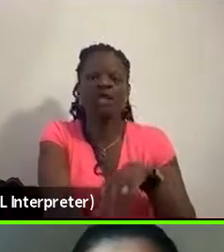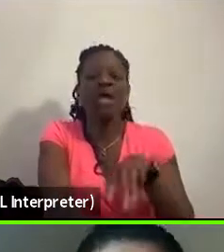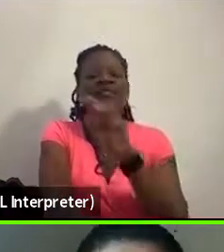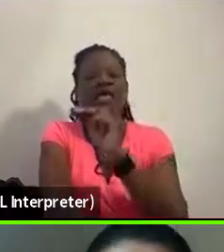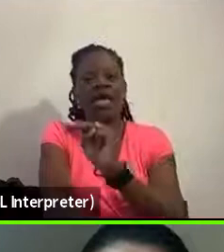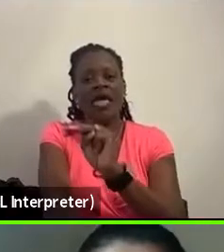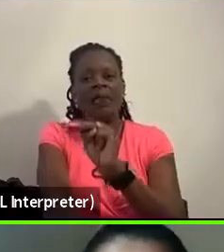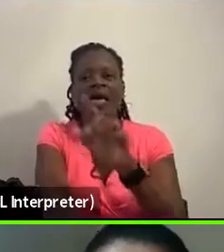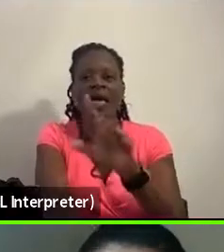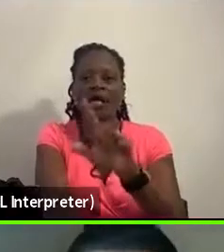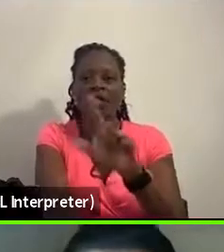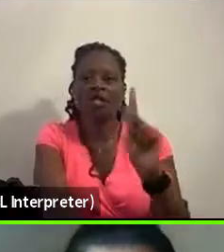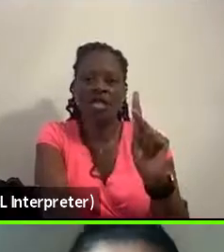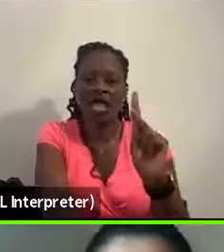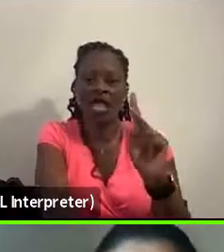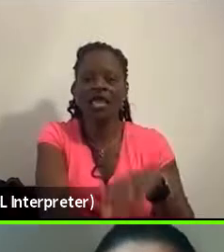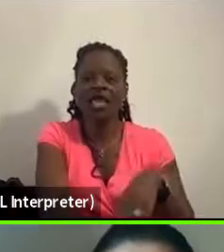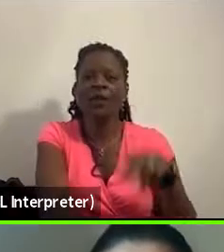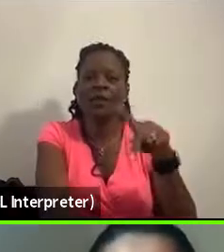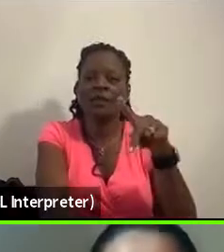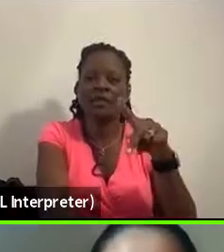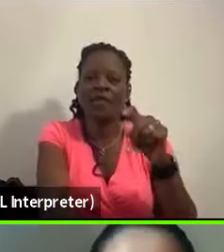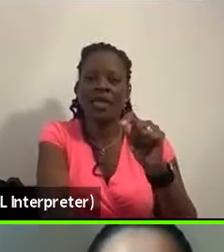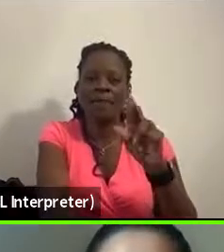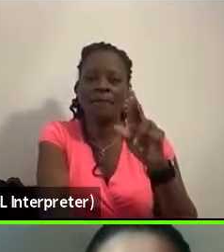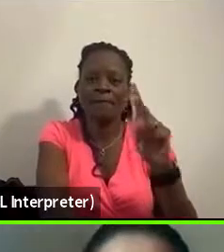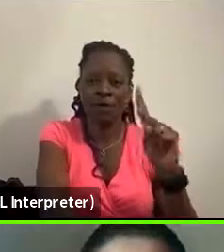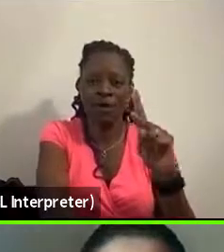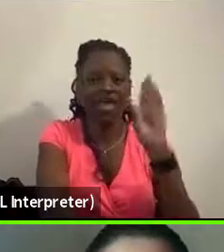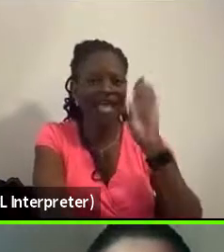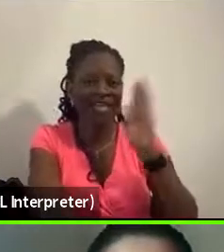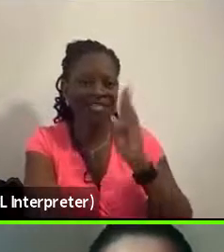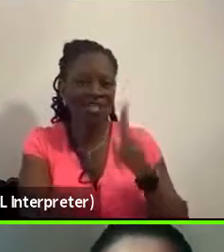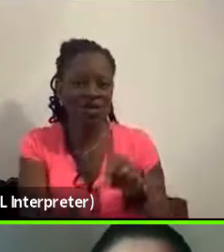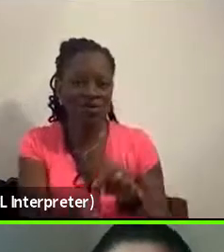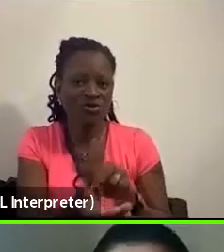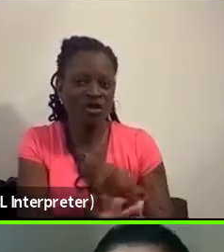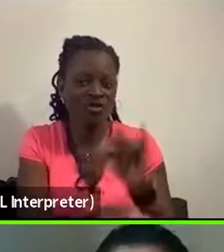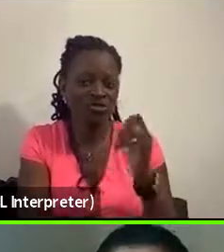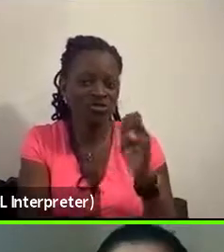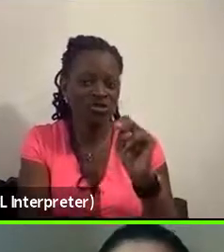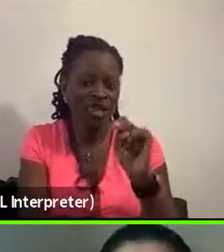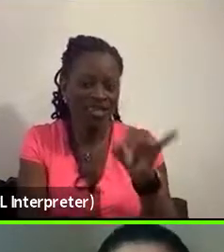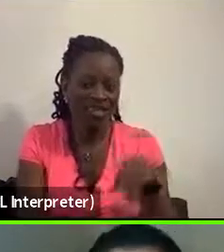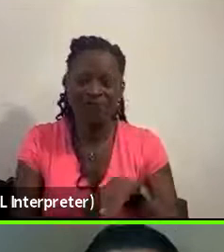What was the push, their doctor? What was the push? There was just having people from my own